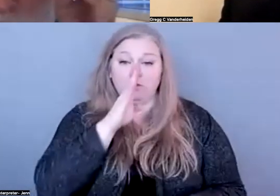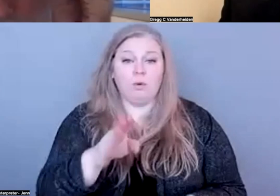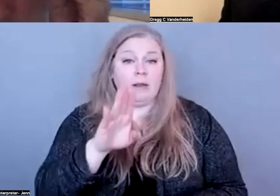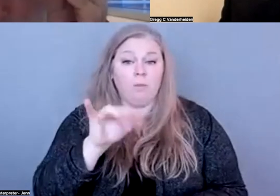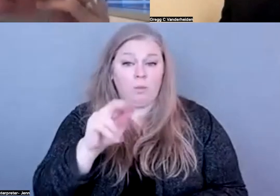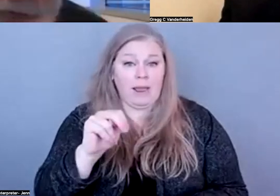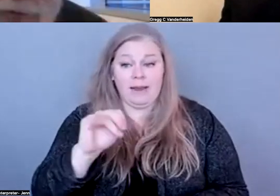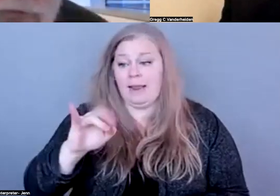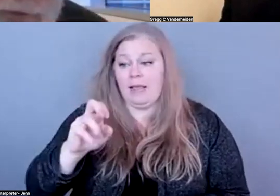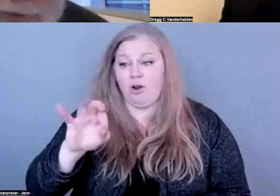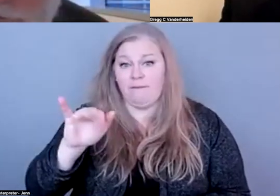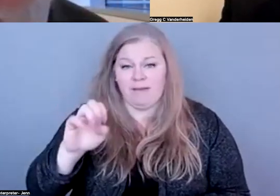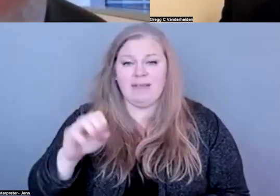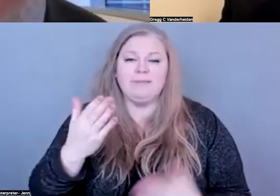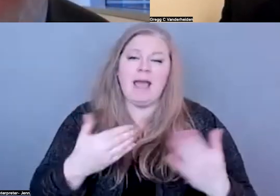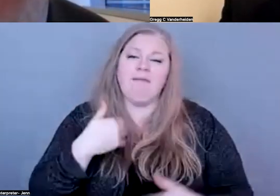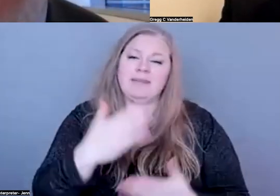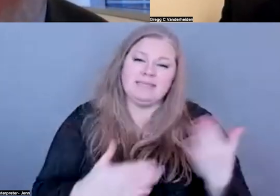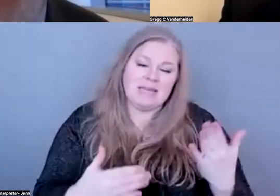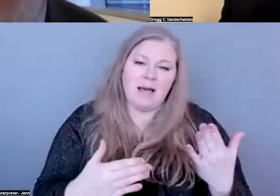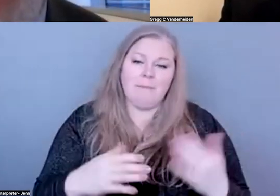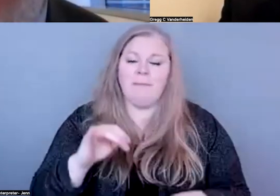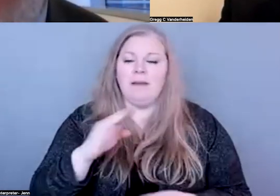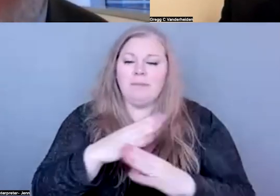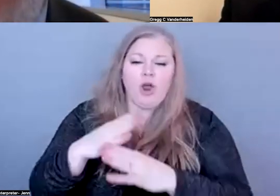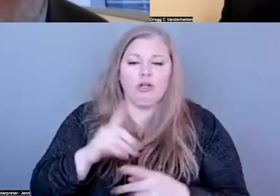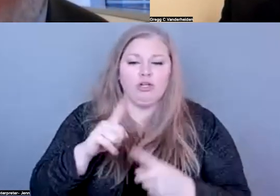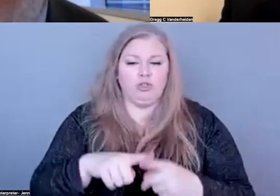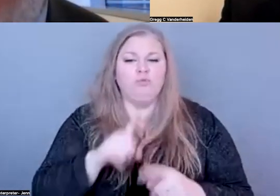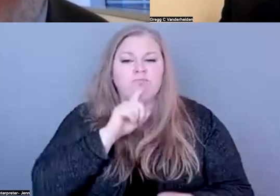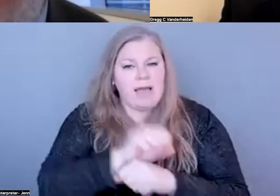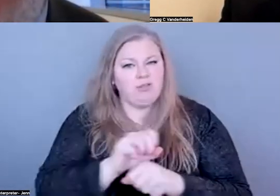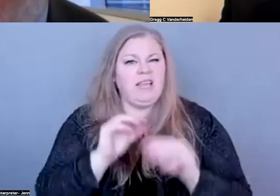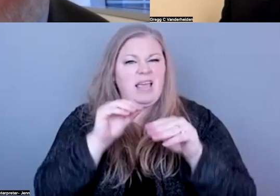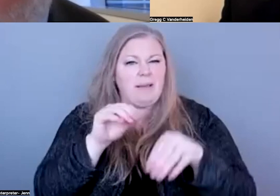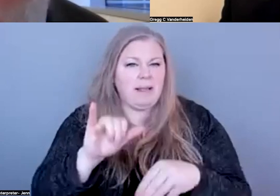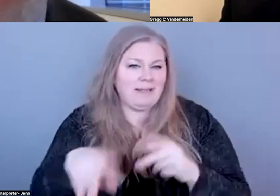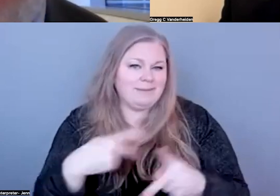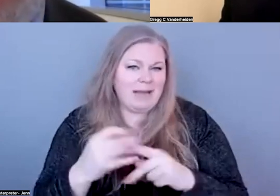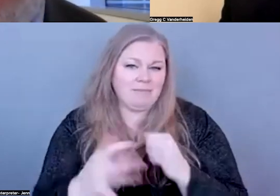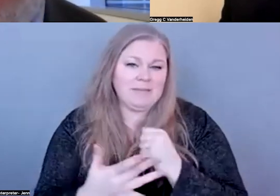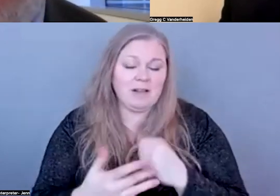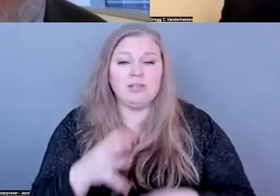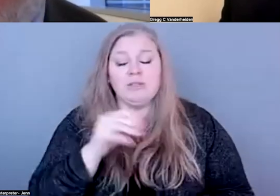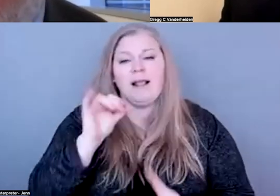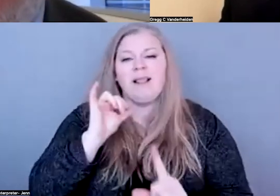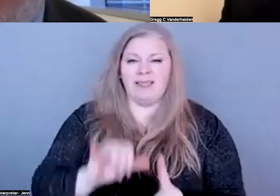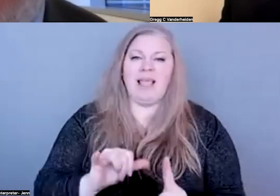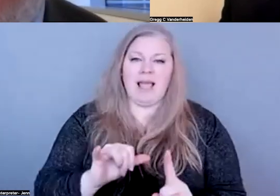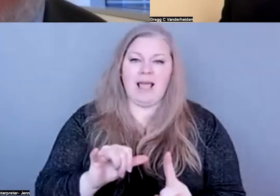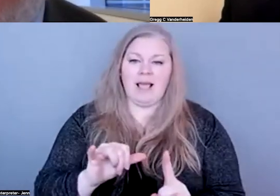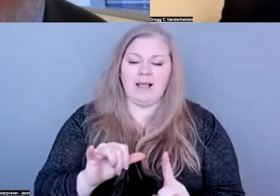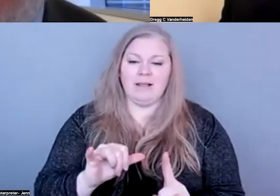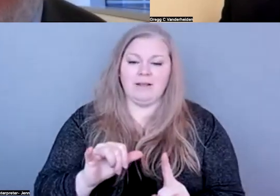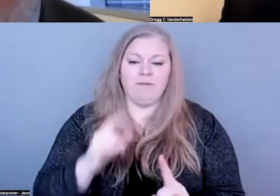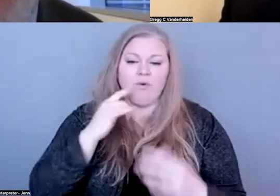barriers to actually implementing these things, so that will turn out to be a big challenge.